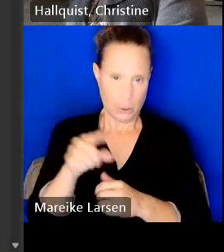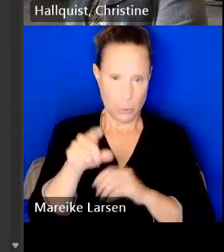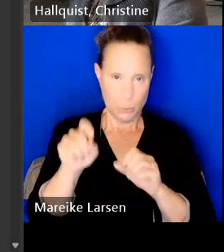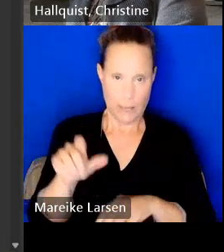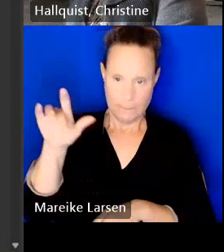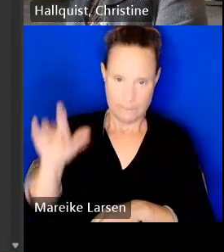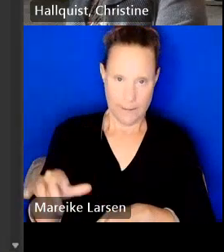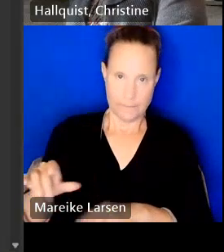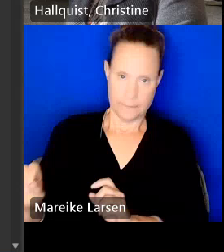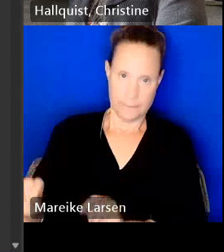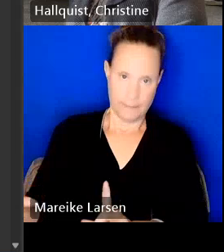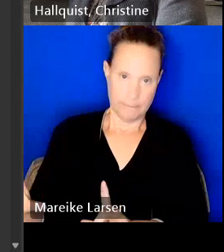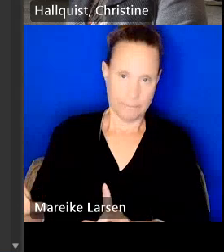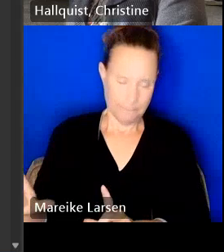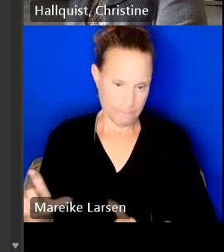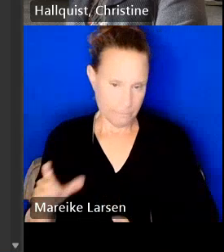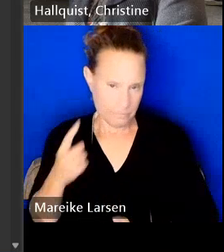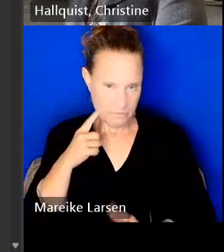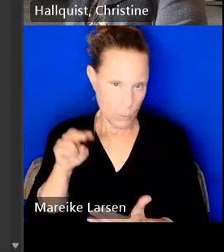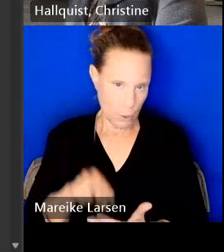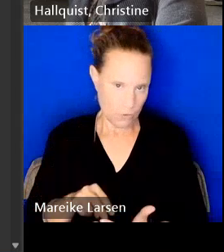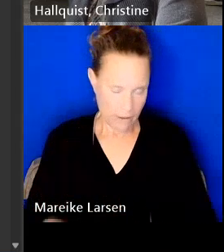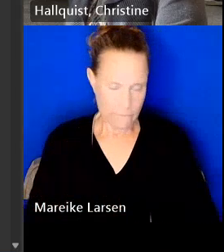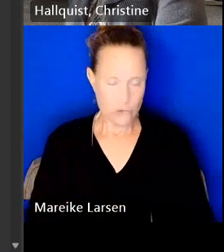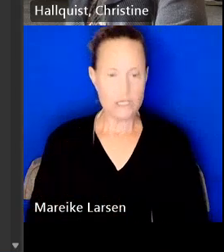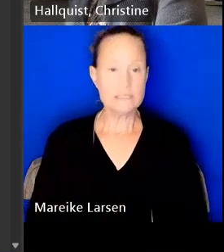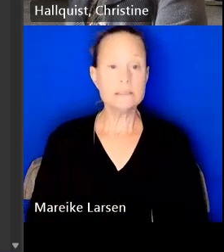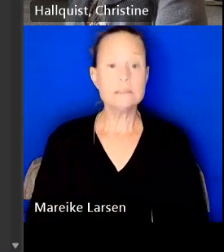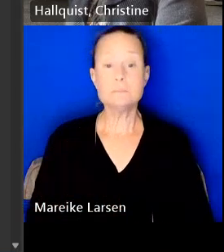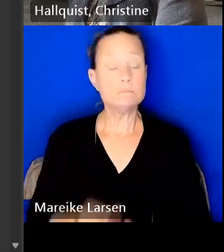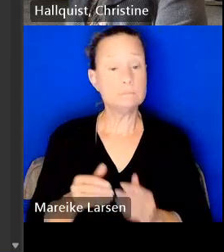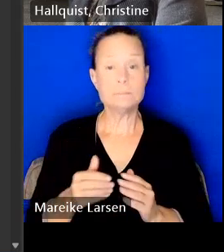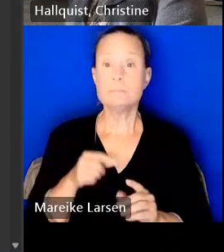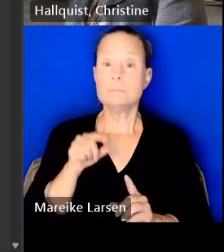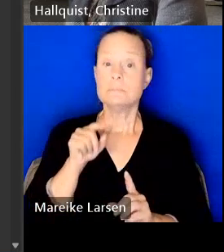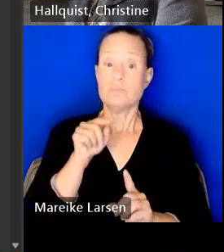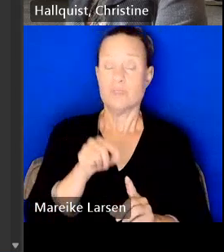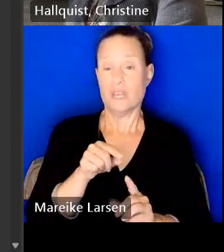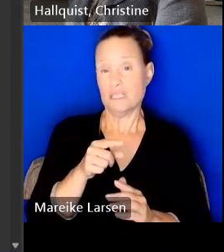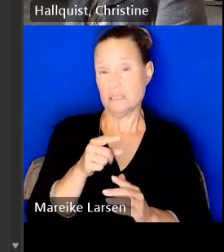So so you have it for for reference, but this is what we are currently looking at.